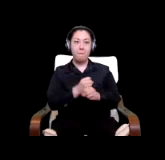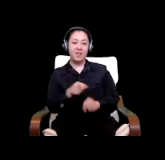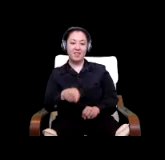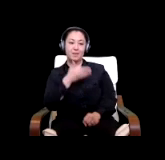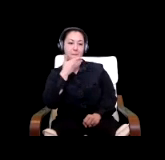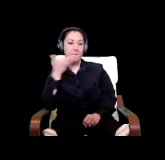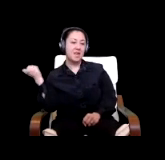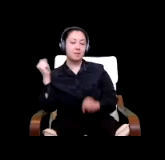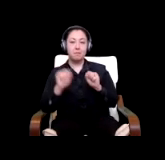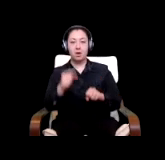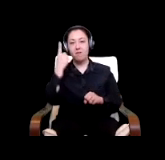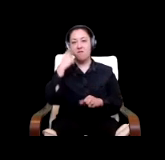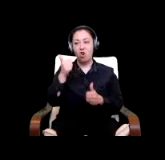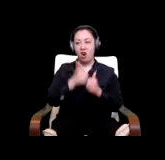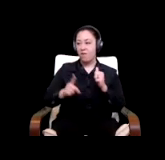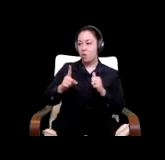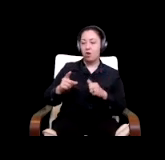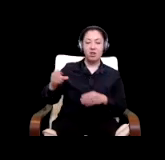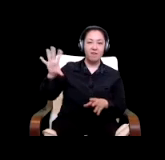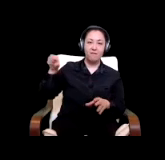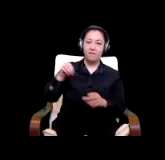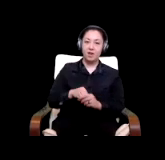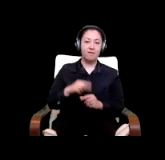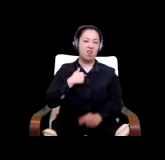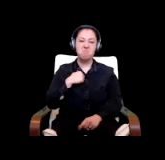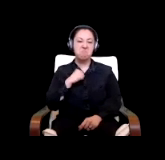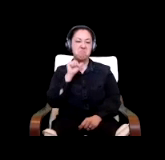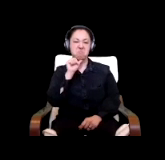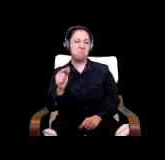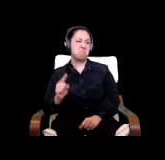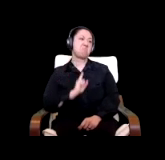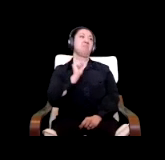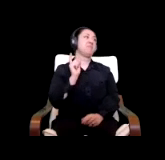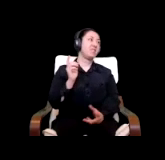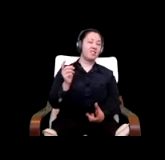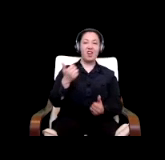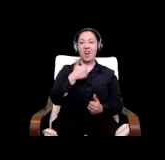will not be offended if you give me any suggestions but I would really, really love them.